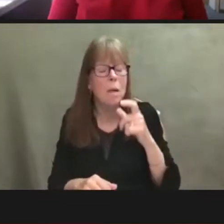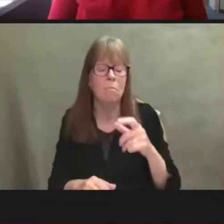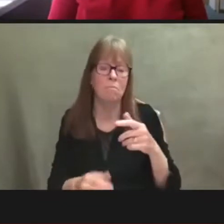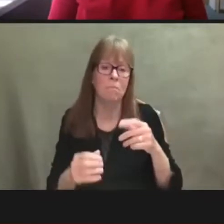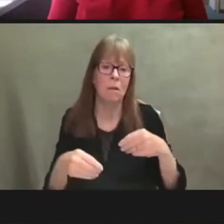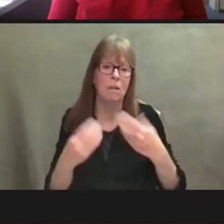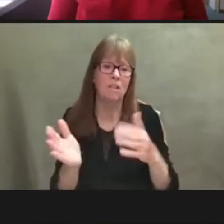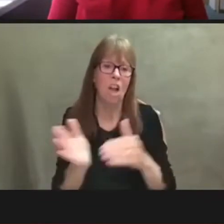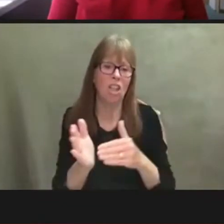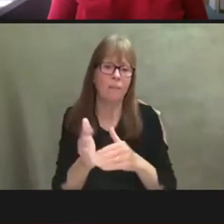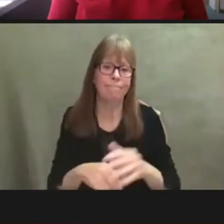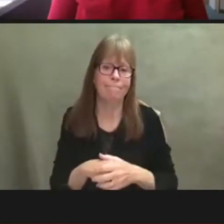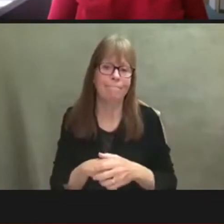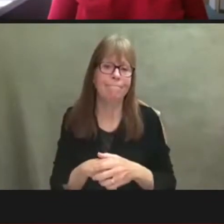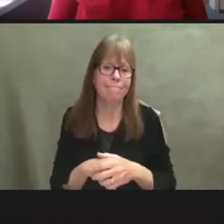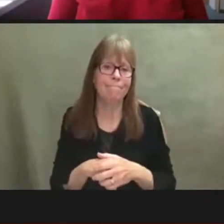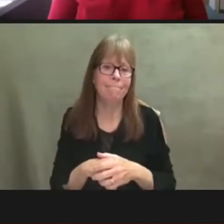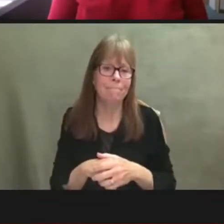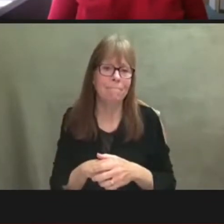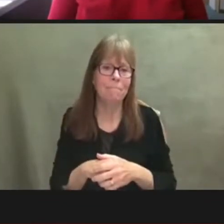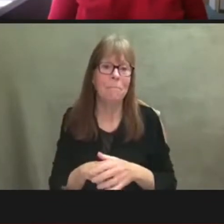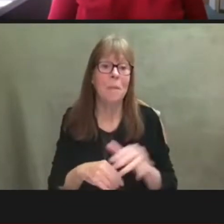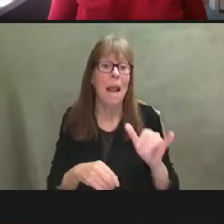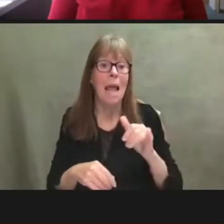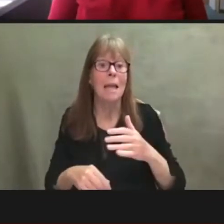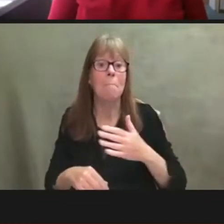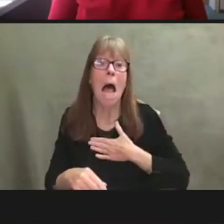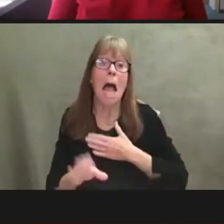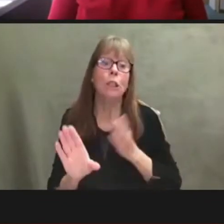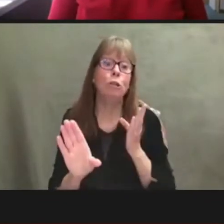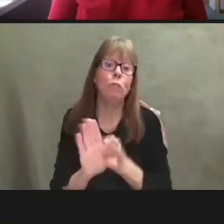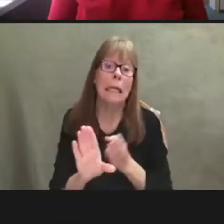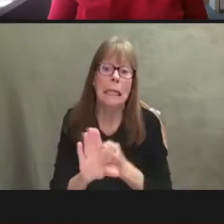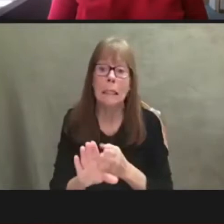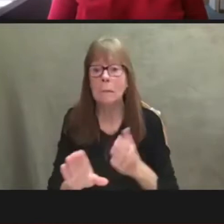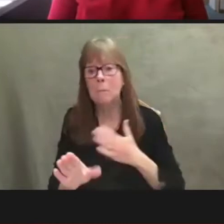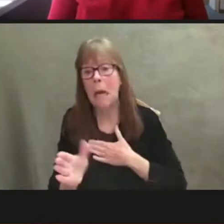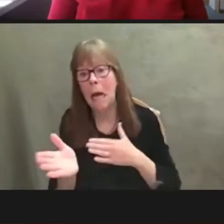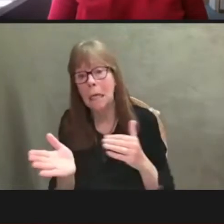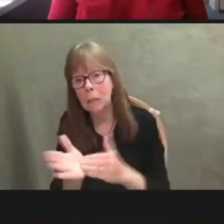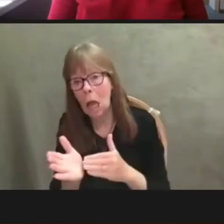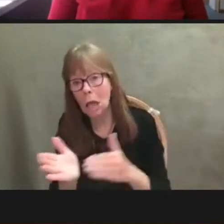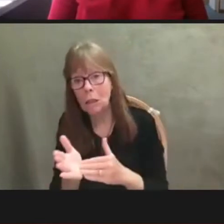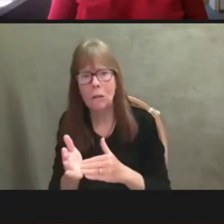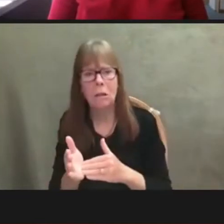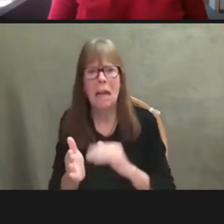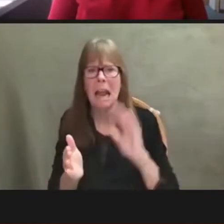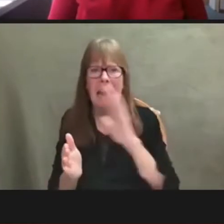Especially, “My shrink, my provider, my doctor never thinks I'll finish school.